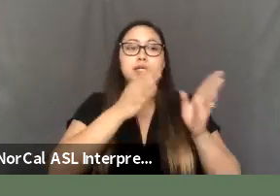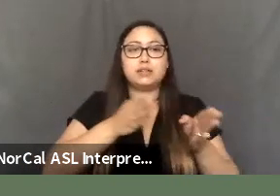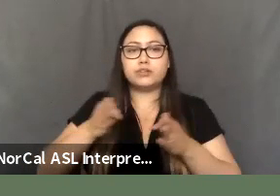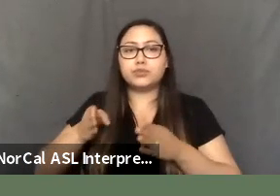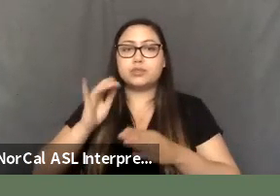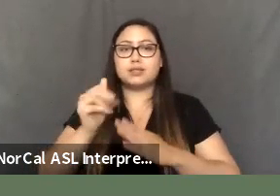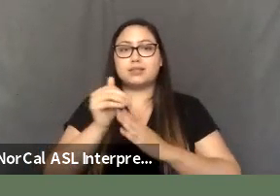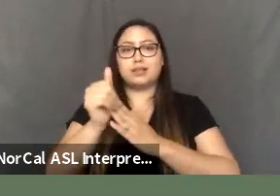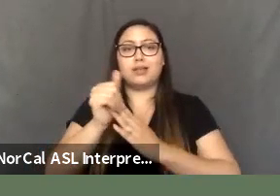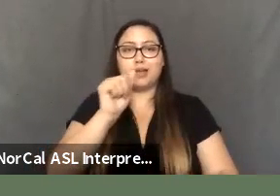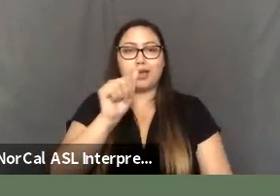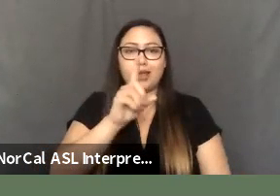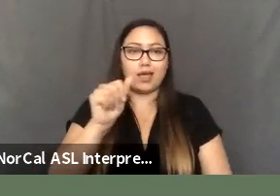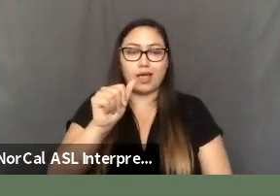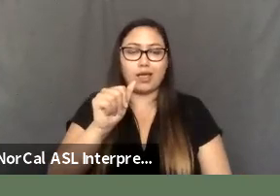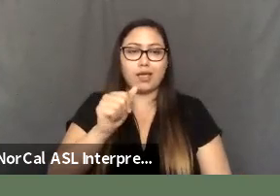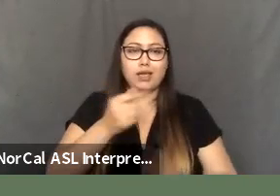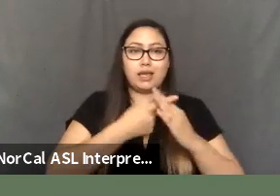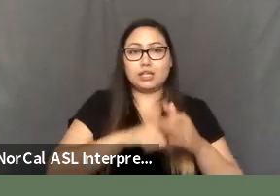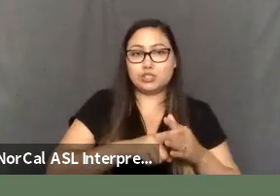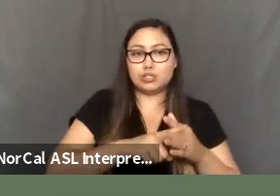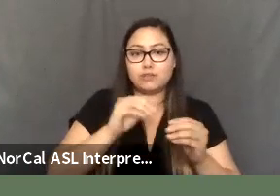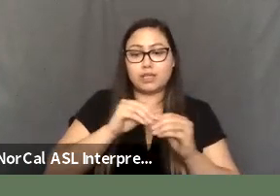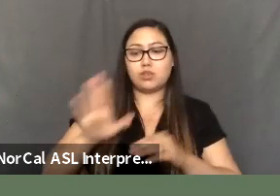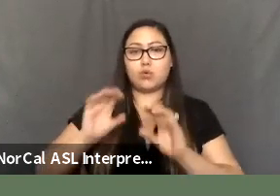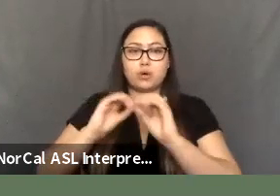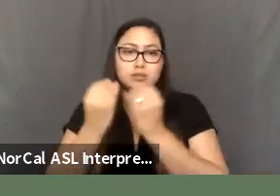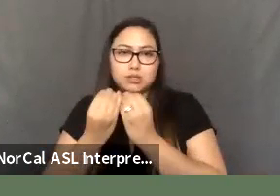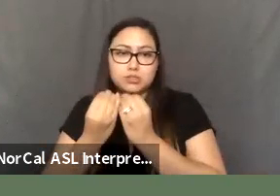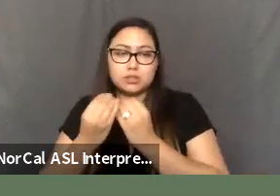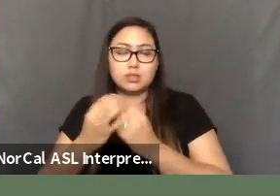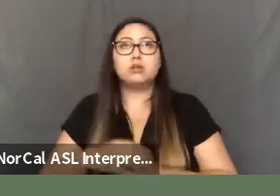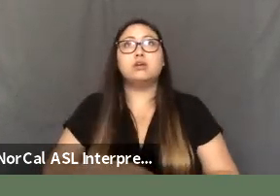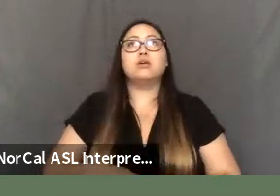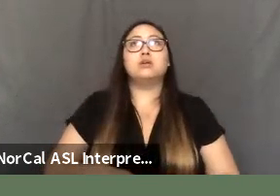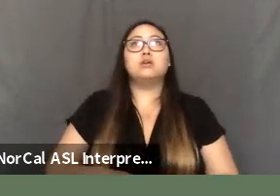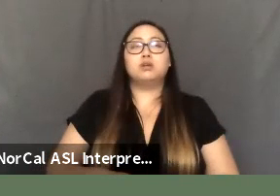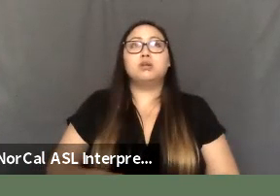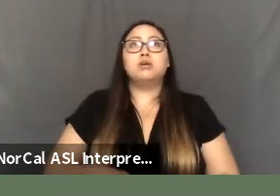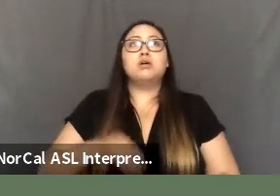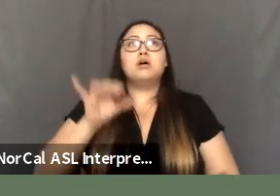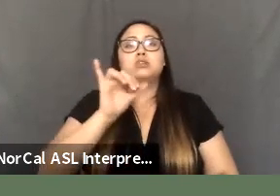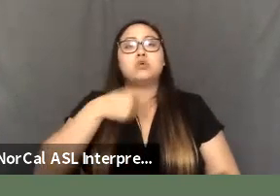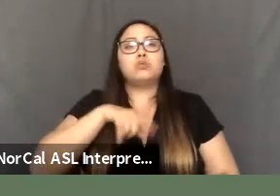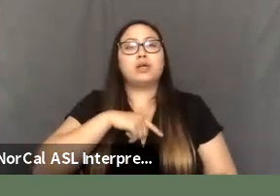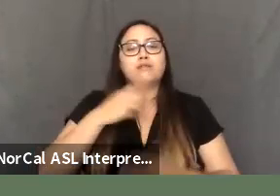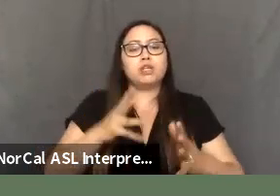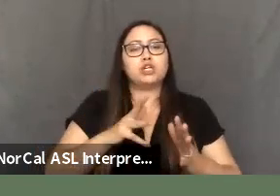ADA initiatives at their organizations, but also we talked to people who are working